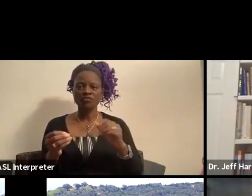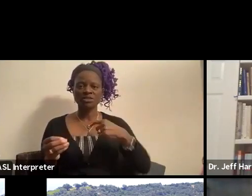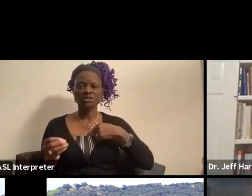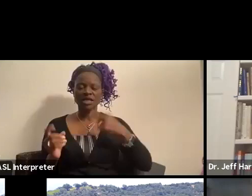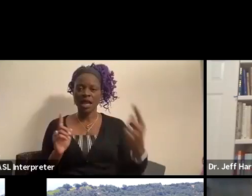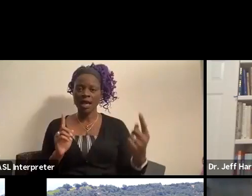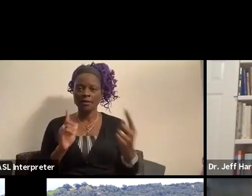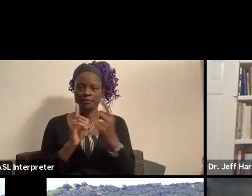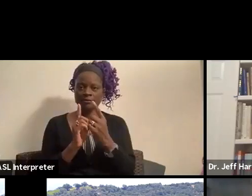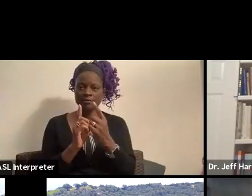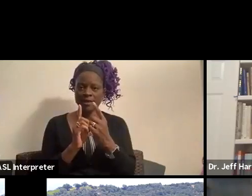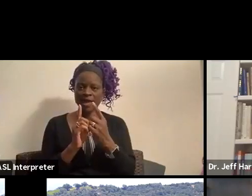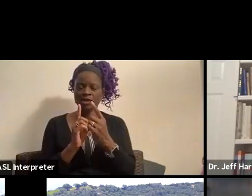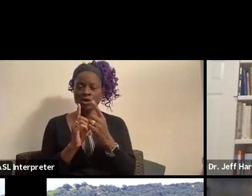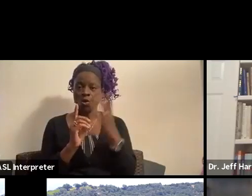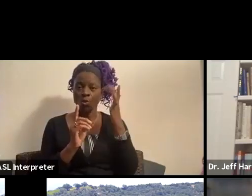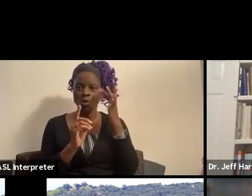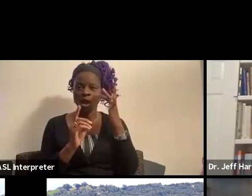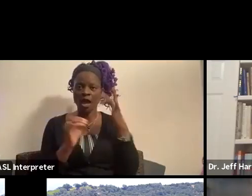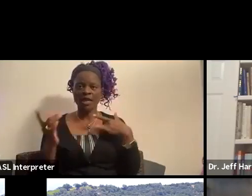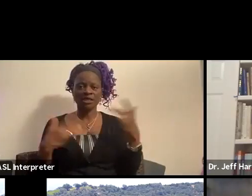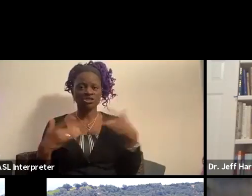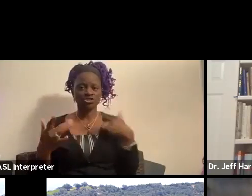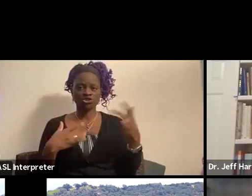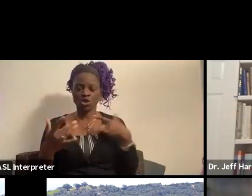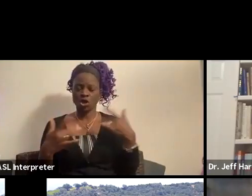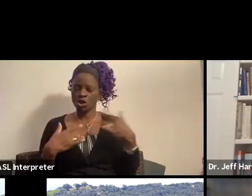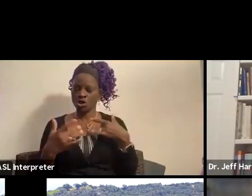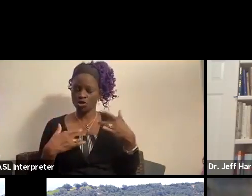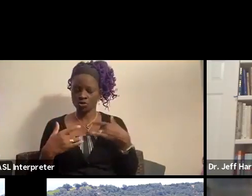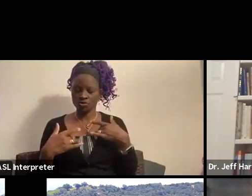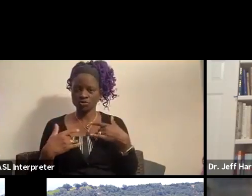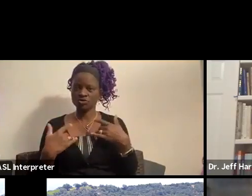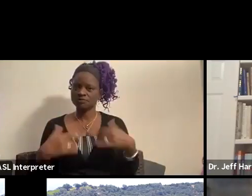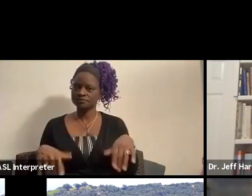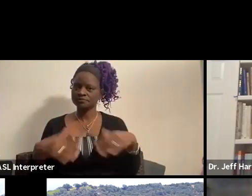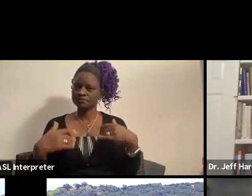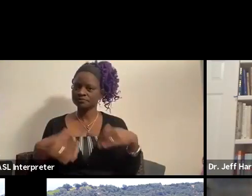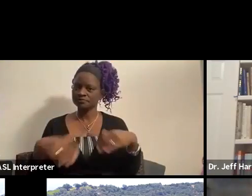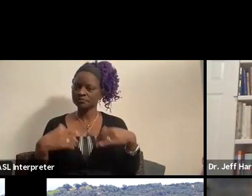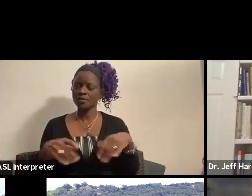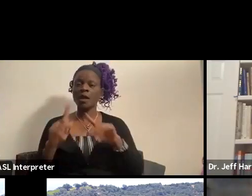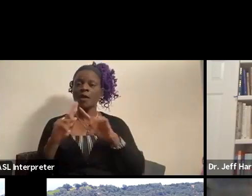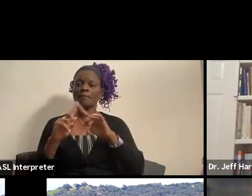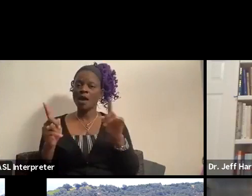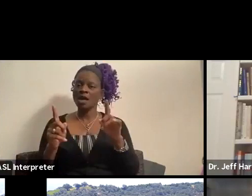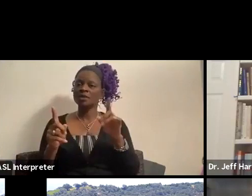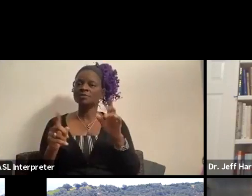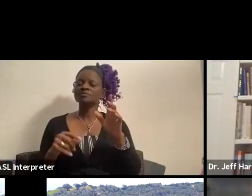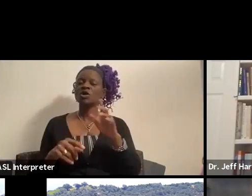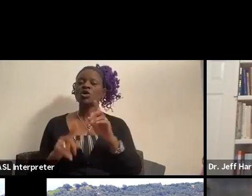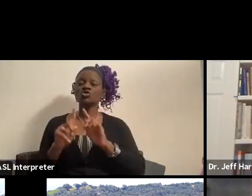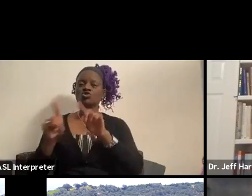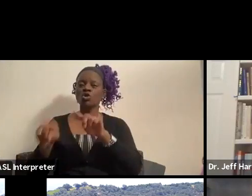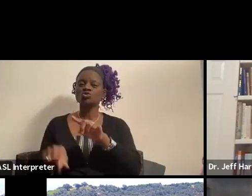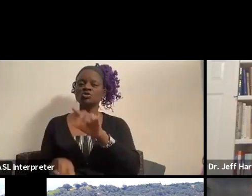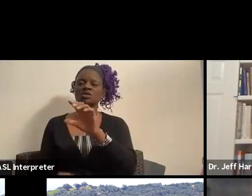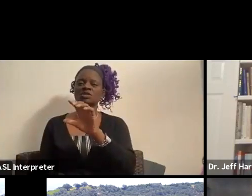But this is a constituency group that needs service. But I would direct you to our S.O.S. website, SOCOG.